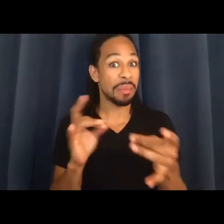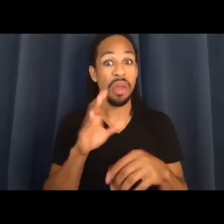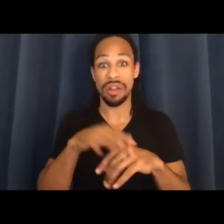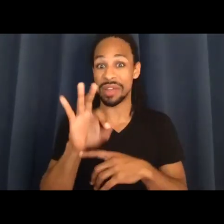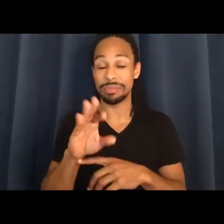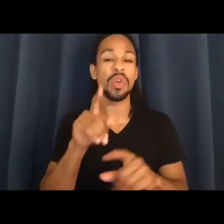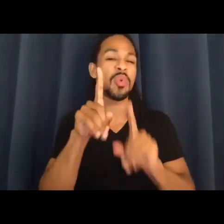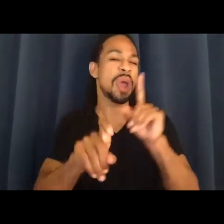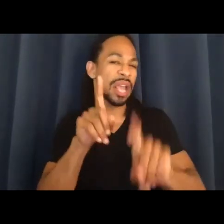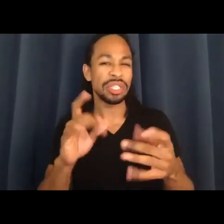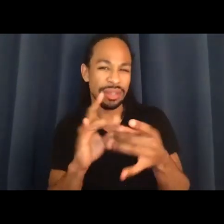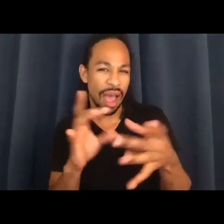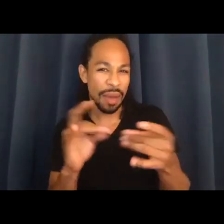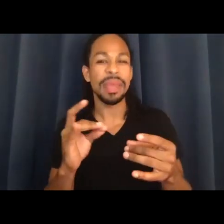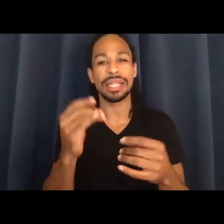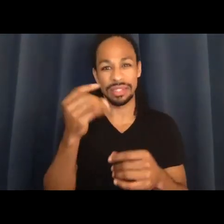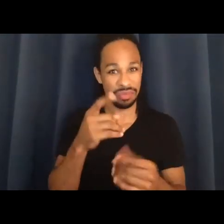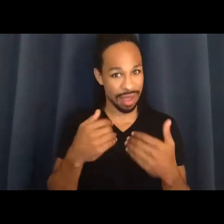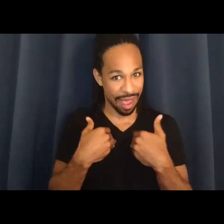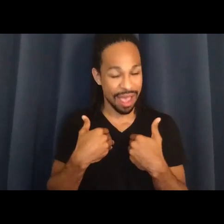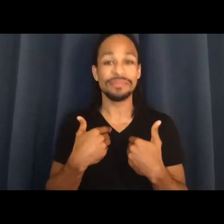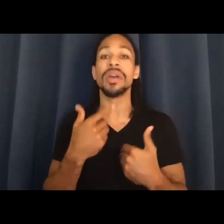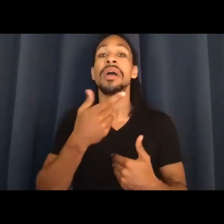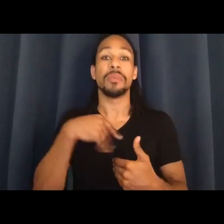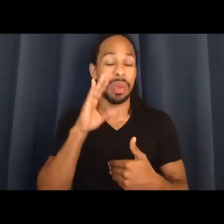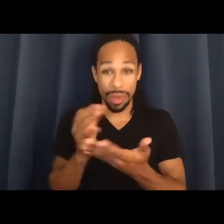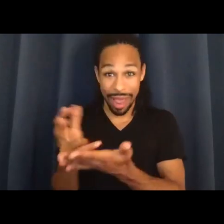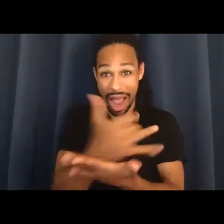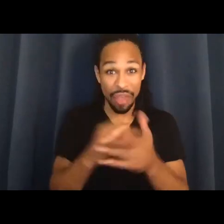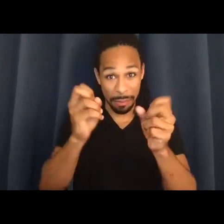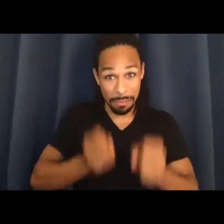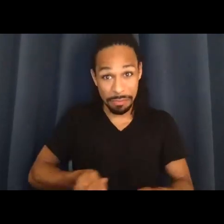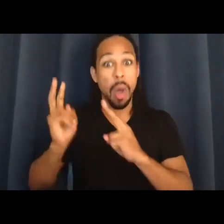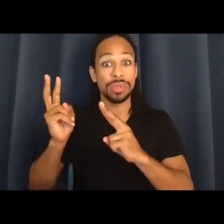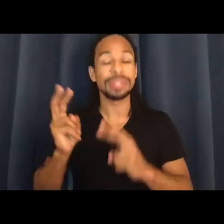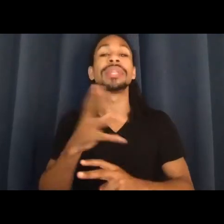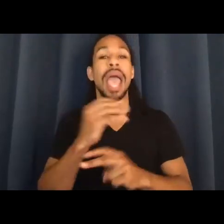them throughout the duration of the conversation. We will present the most relevant questions